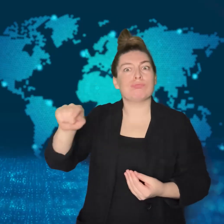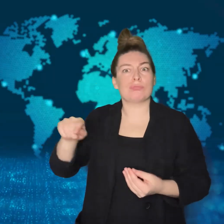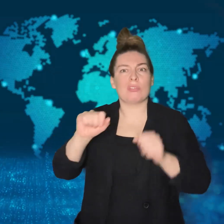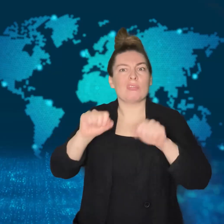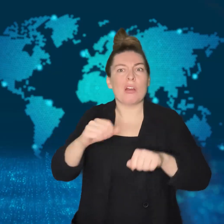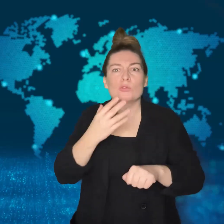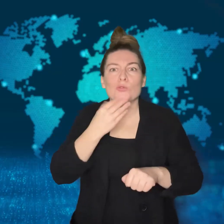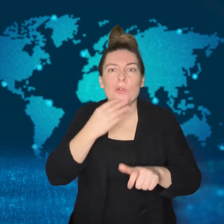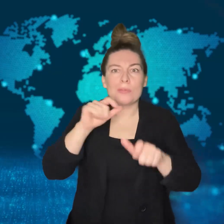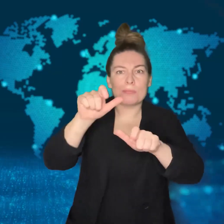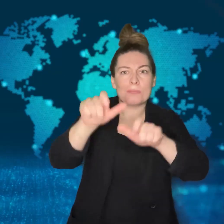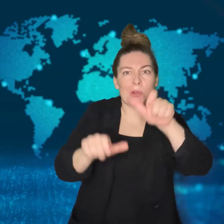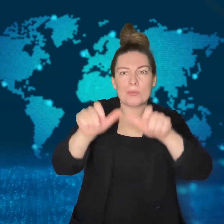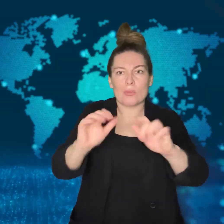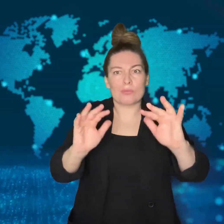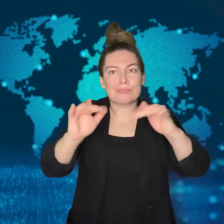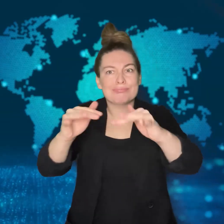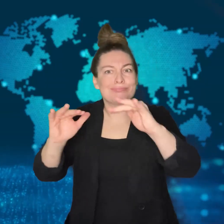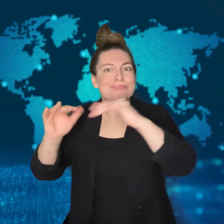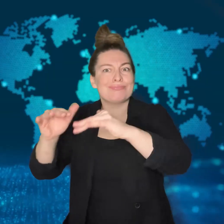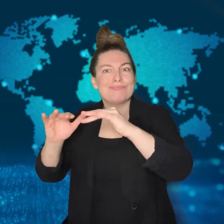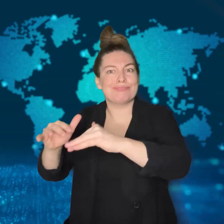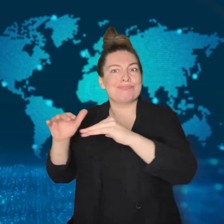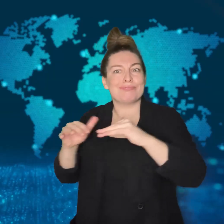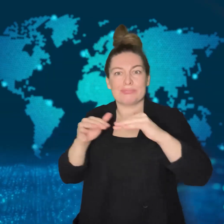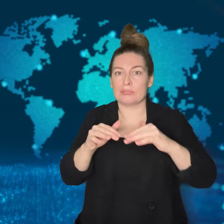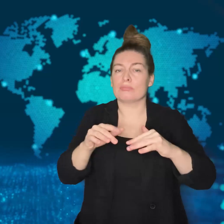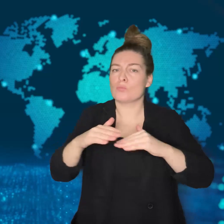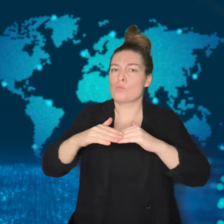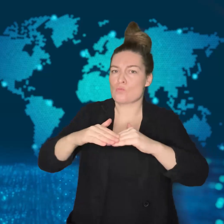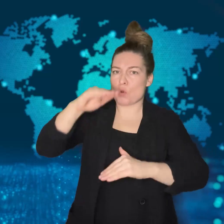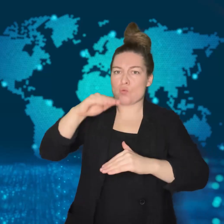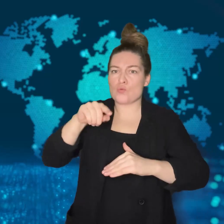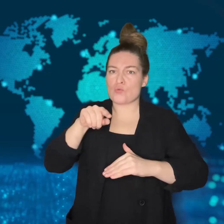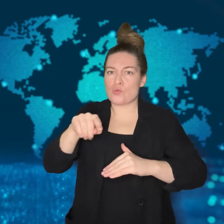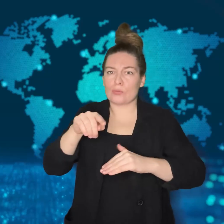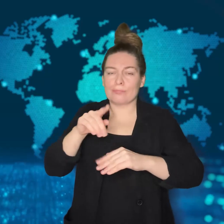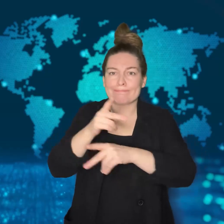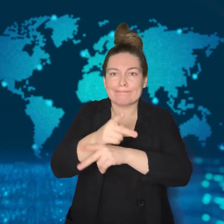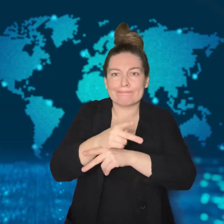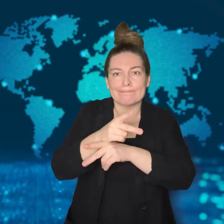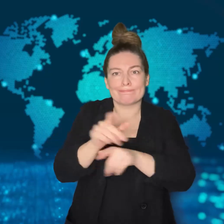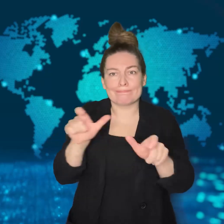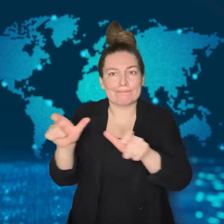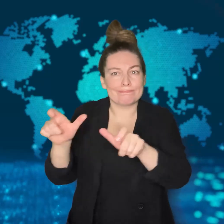People were angry and frustrated at officers who responded to